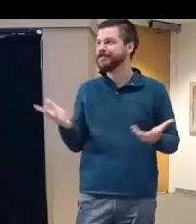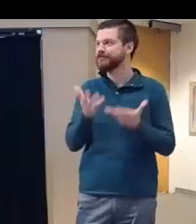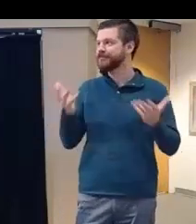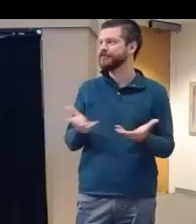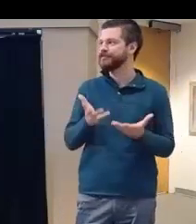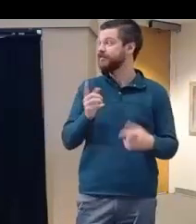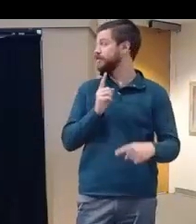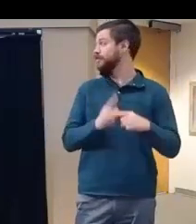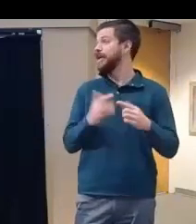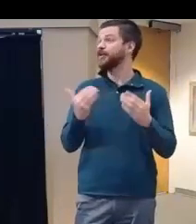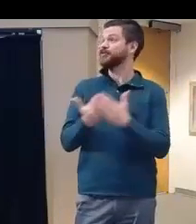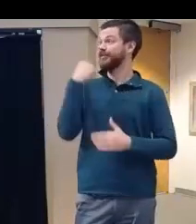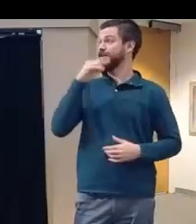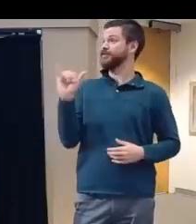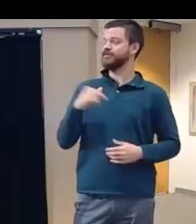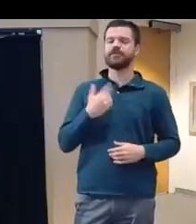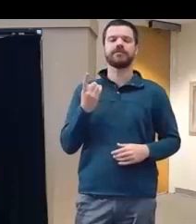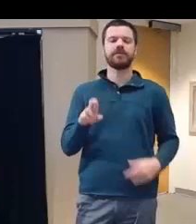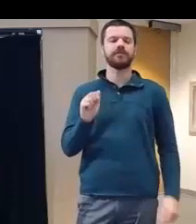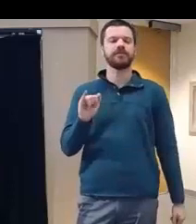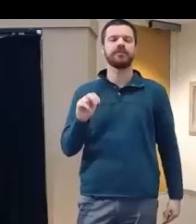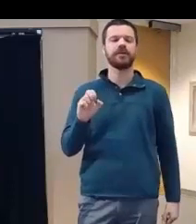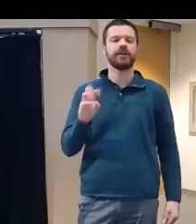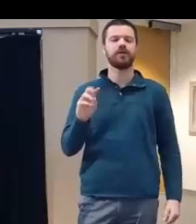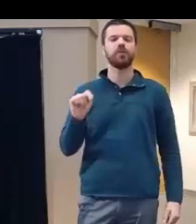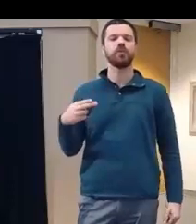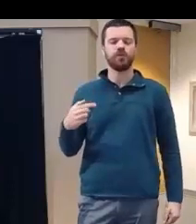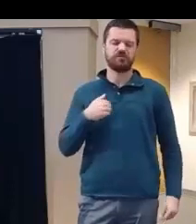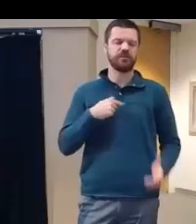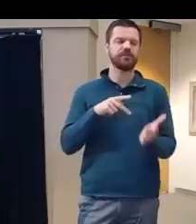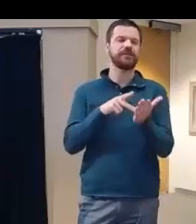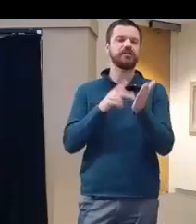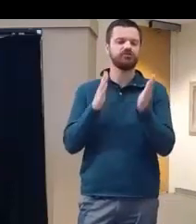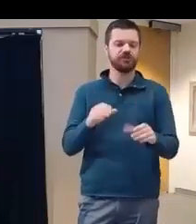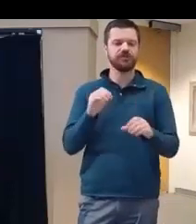um but some of you are new faces to me I'm Dr Ainsworth and I'm a CL psychiatrist and the director of the CL Fellowship